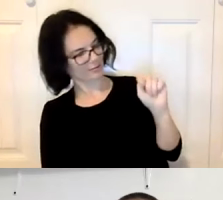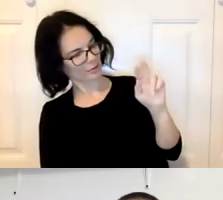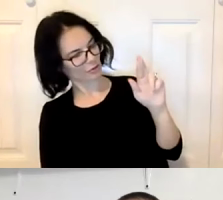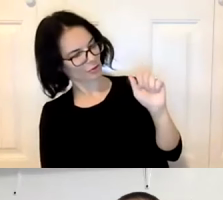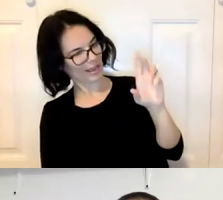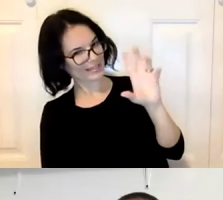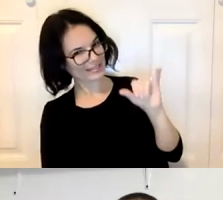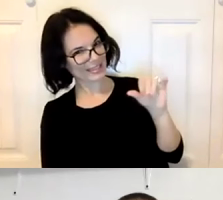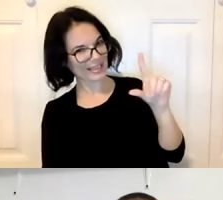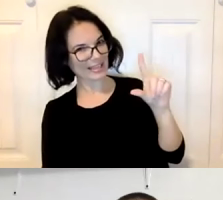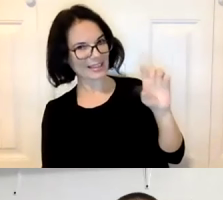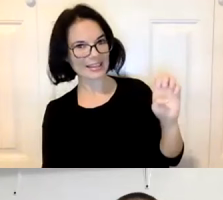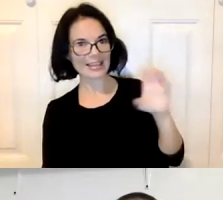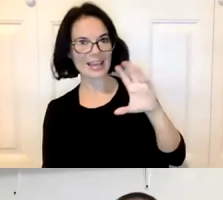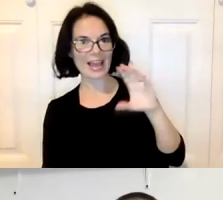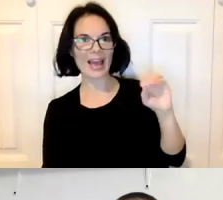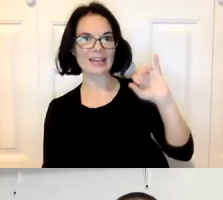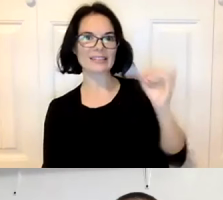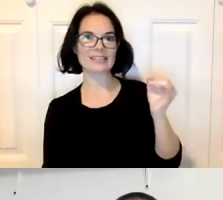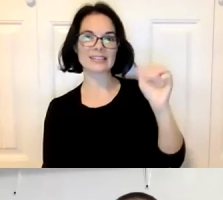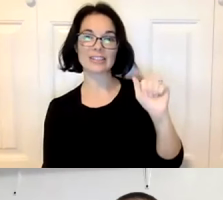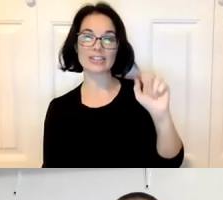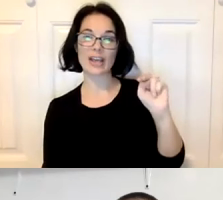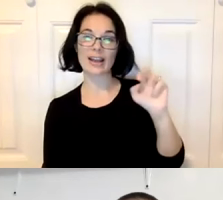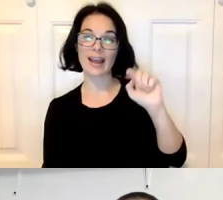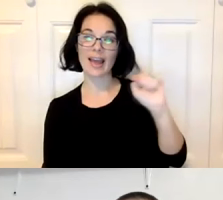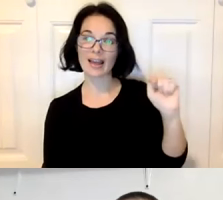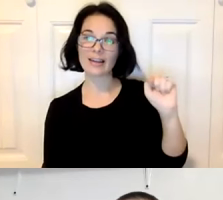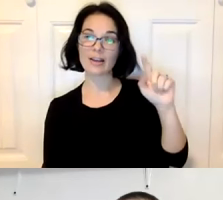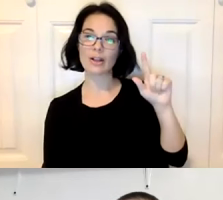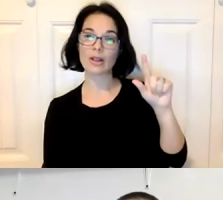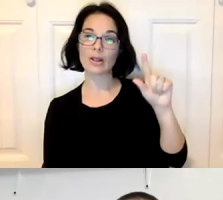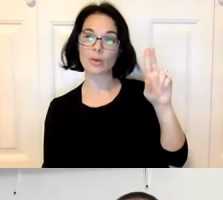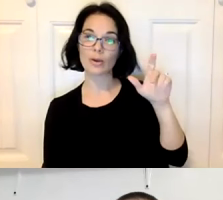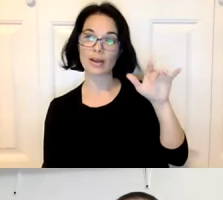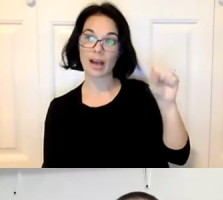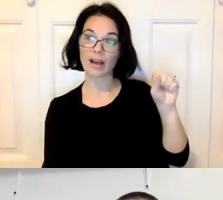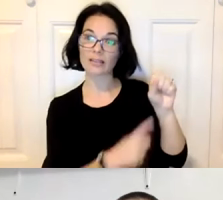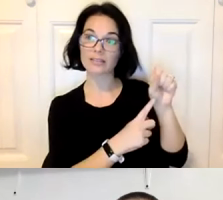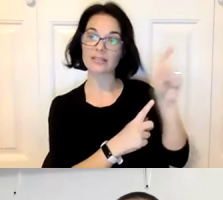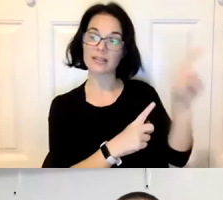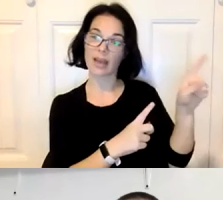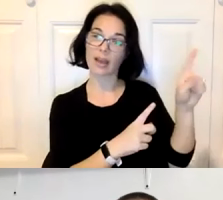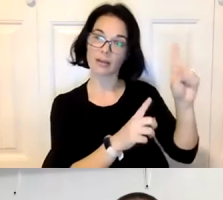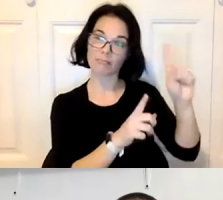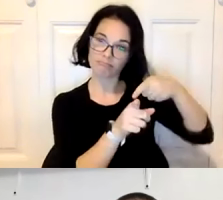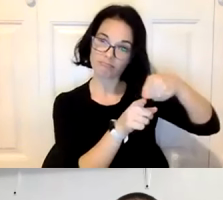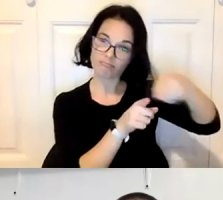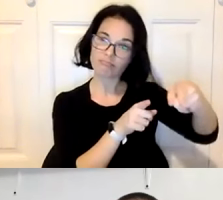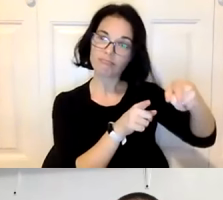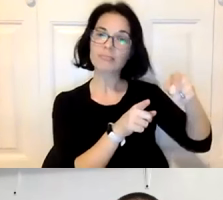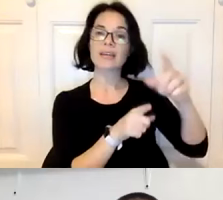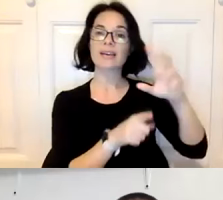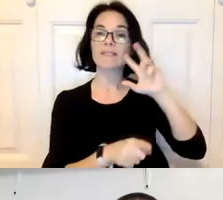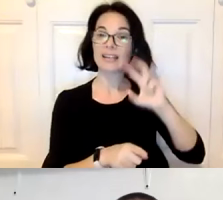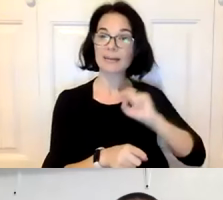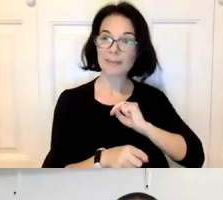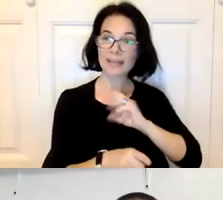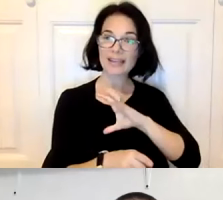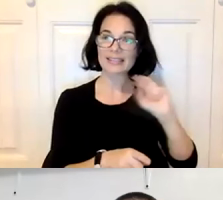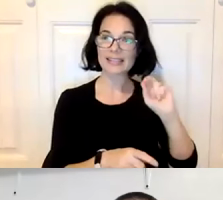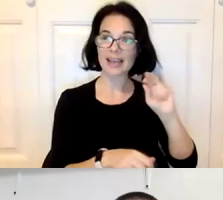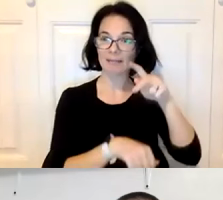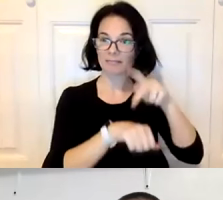Lucas. They specialize in the Vietnamese and Filipino communities in San Diego. We’re all here